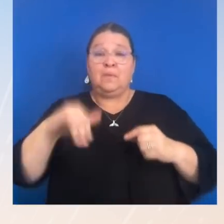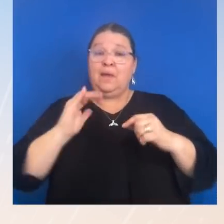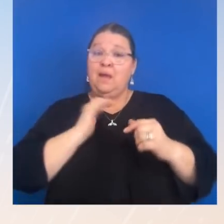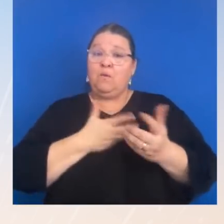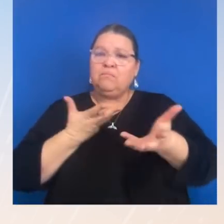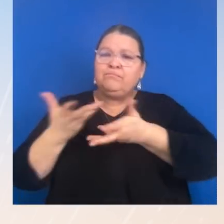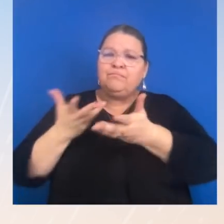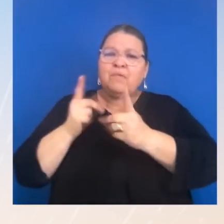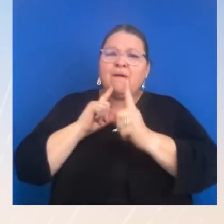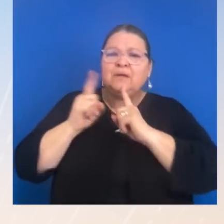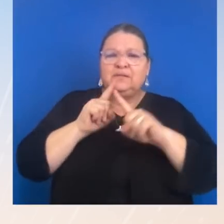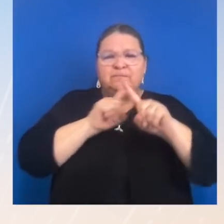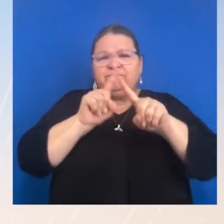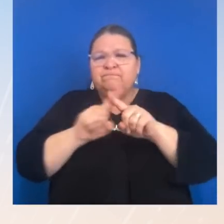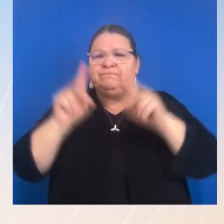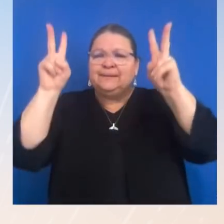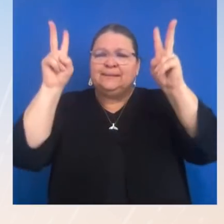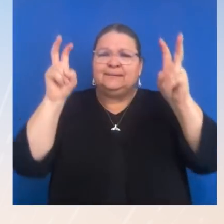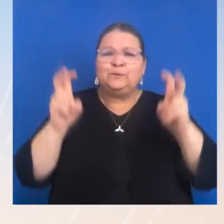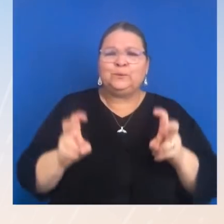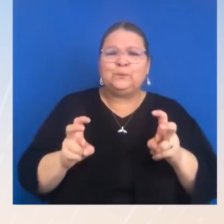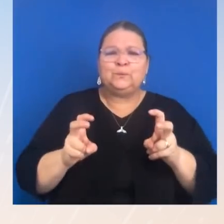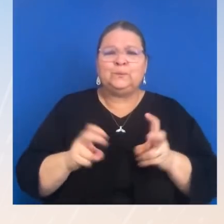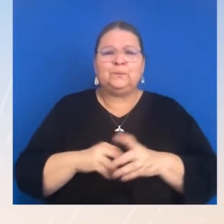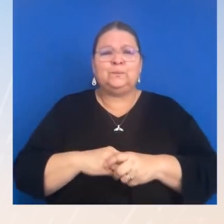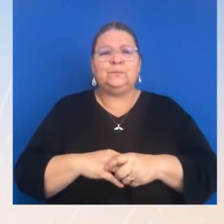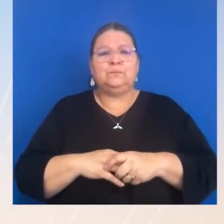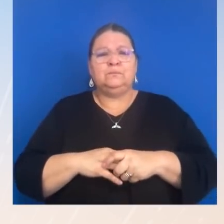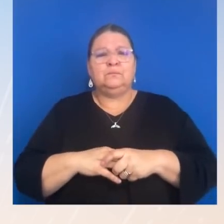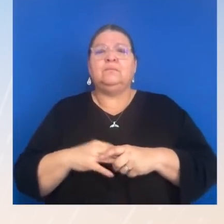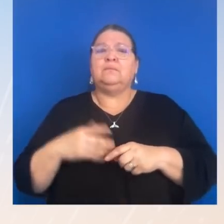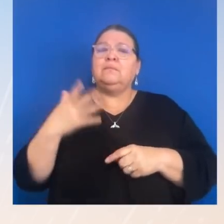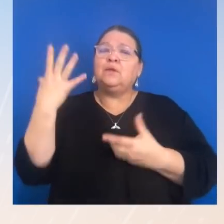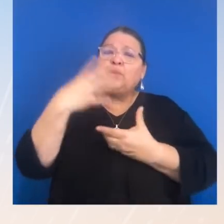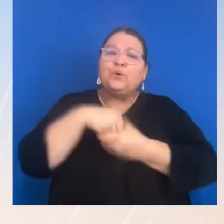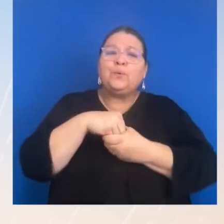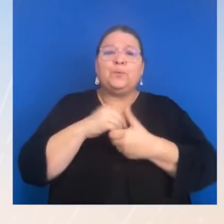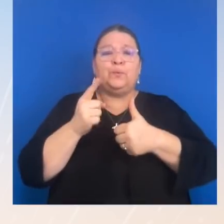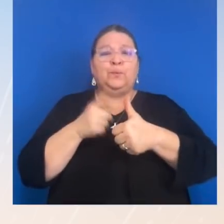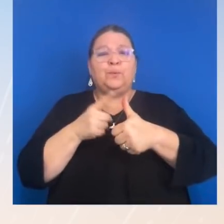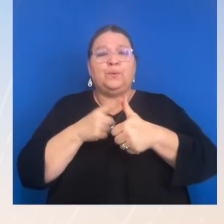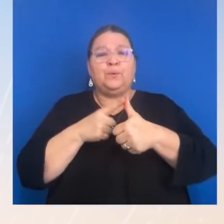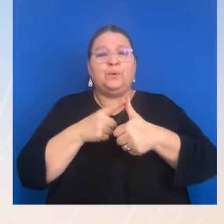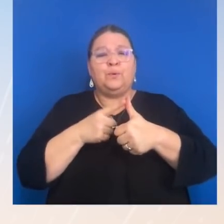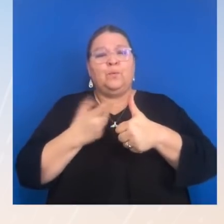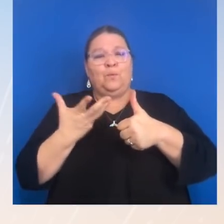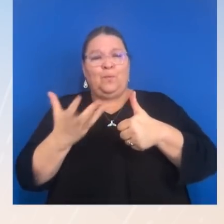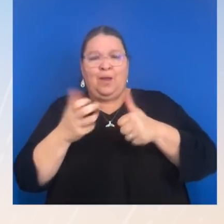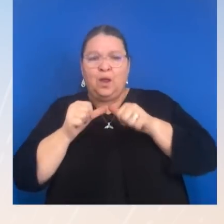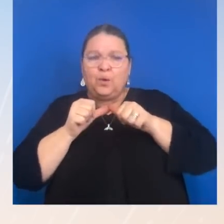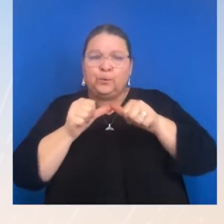to be engaging in steps toward peace. As you may have seen, Maduro has announced his intention